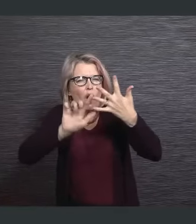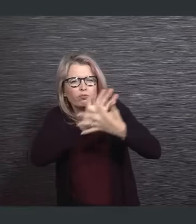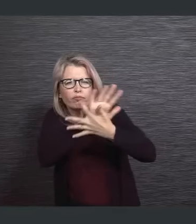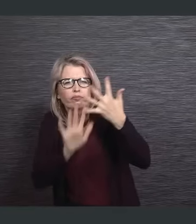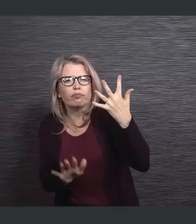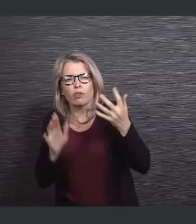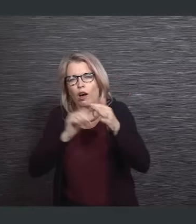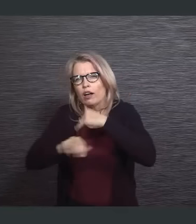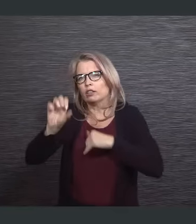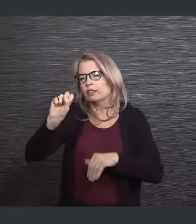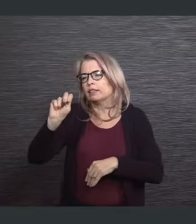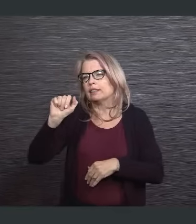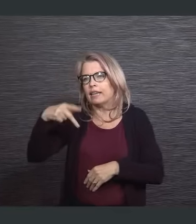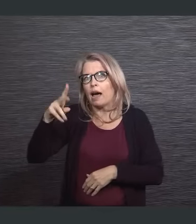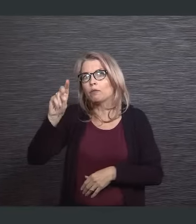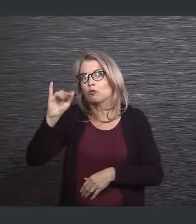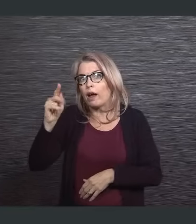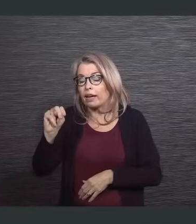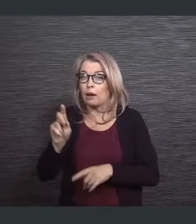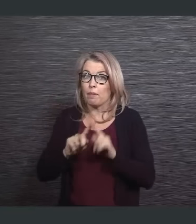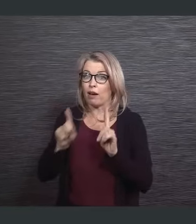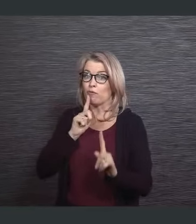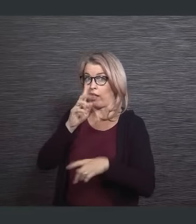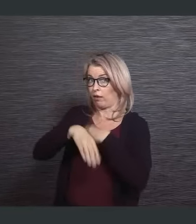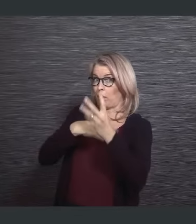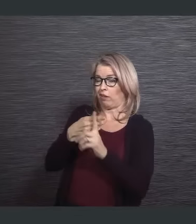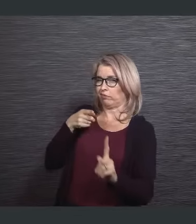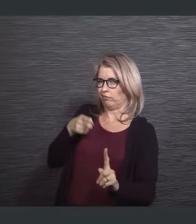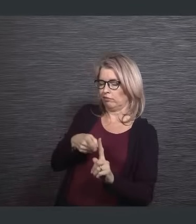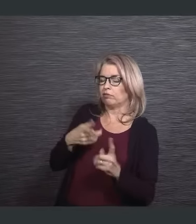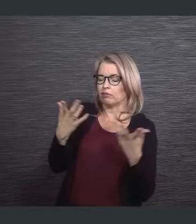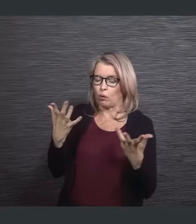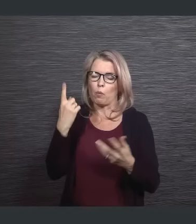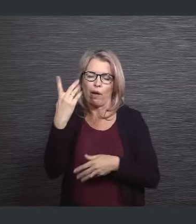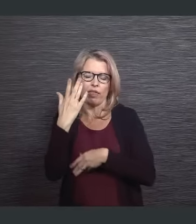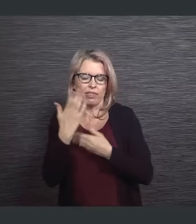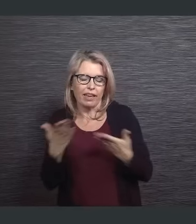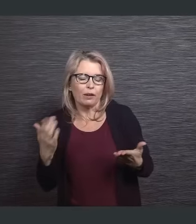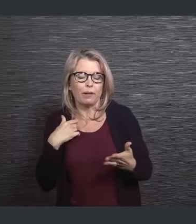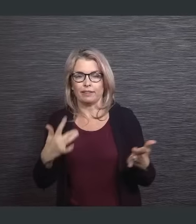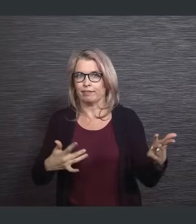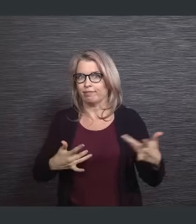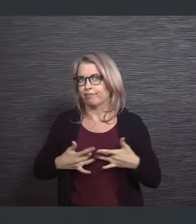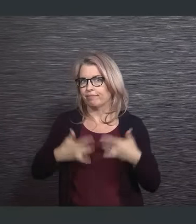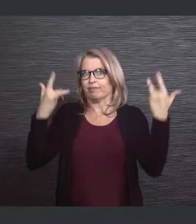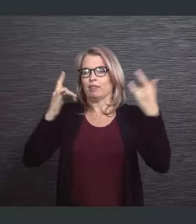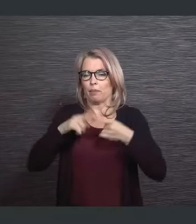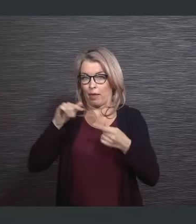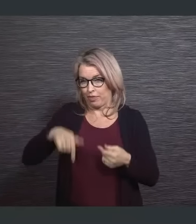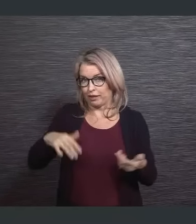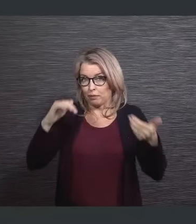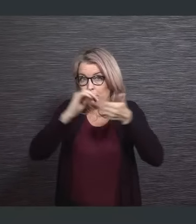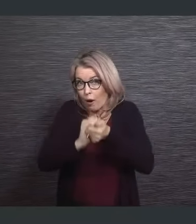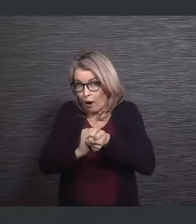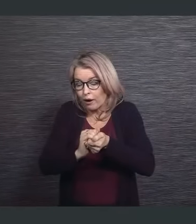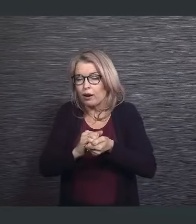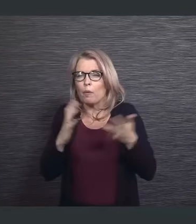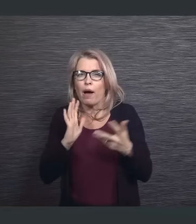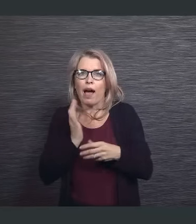Digital Chassis. But the reality is, one of the things that really excites us about this partnership is the joint passion that the two